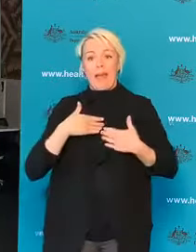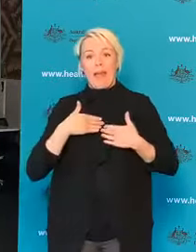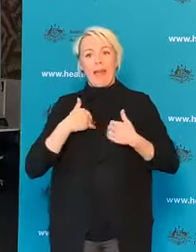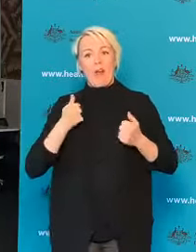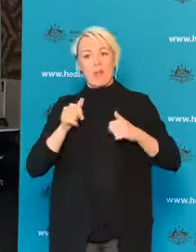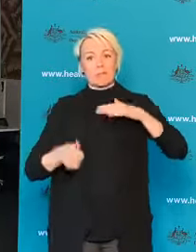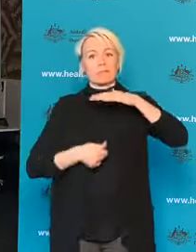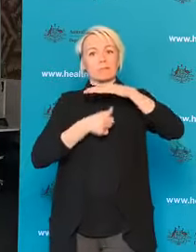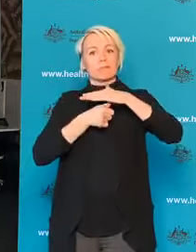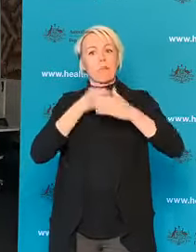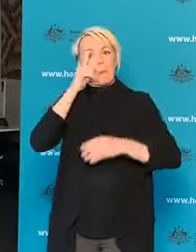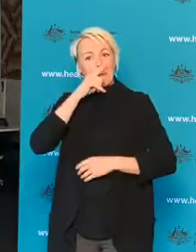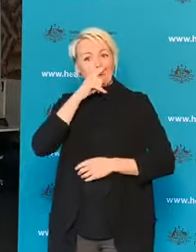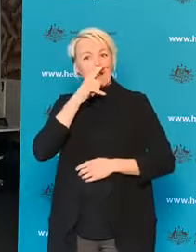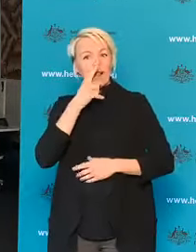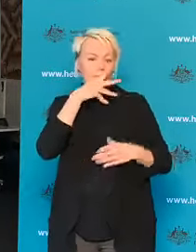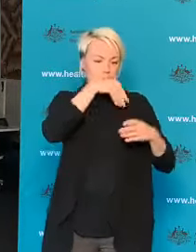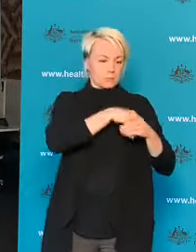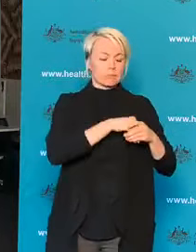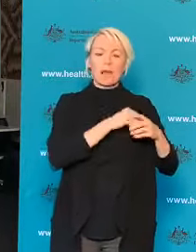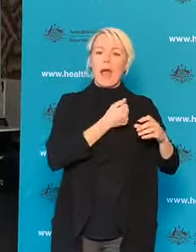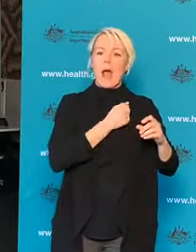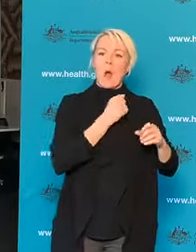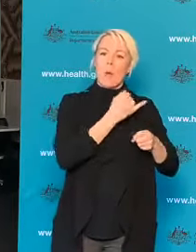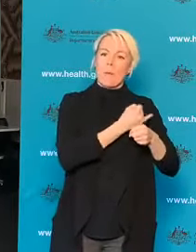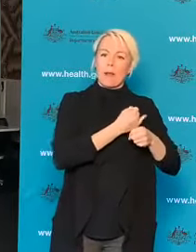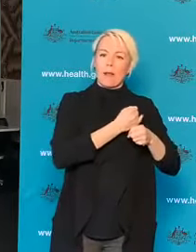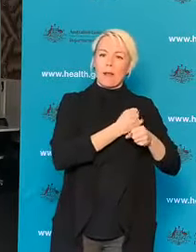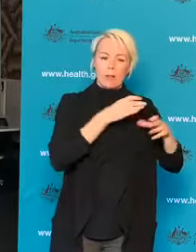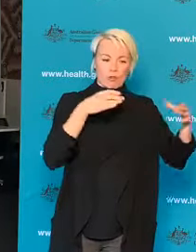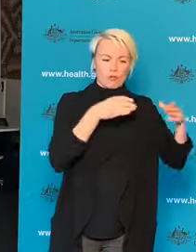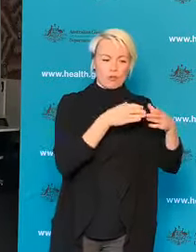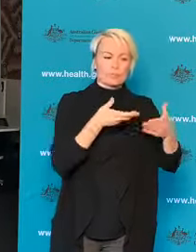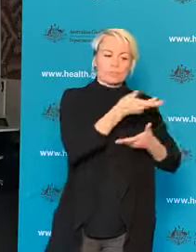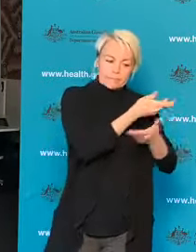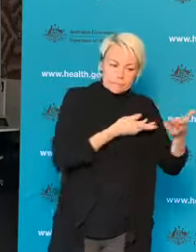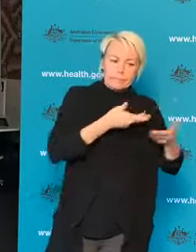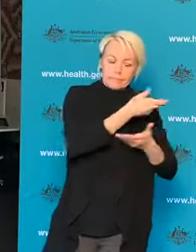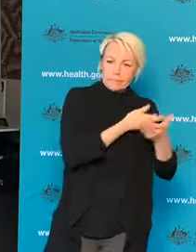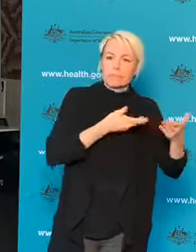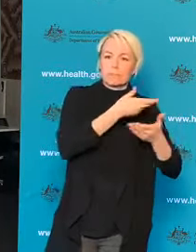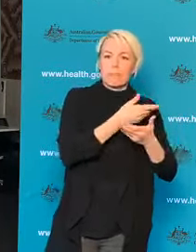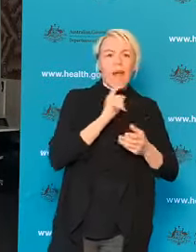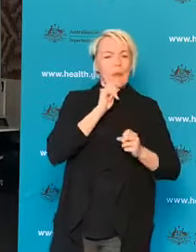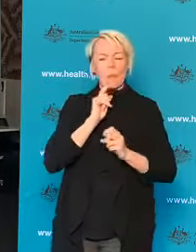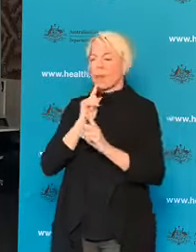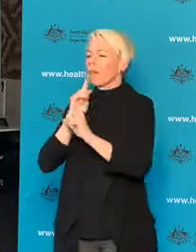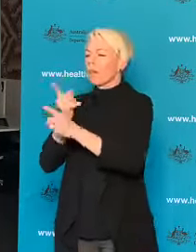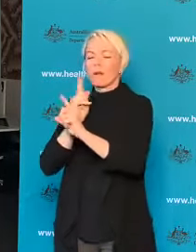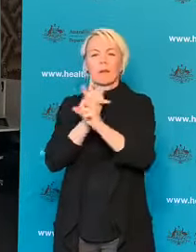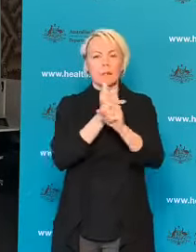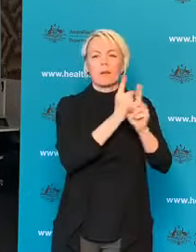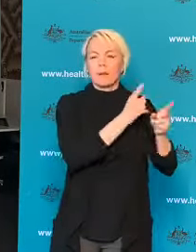in the way that they think is most appropriate to protect the public health in their own state. It's not surprising that we're seeing